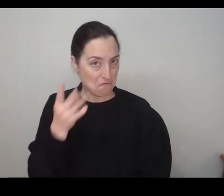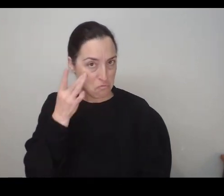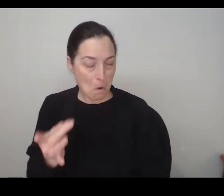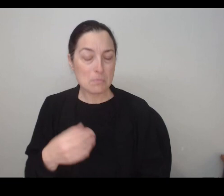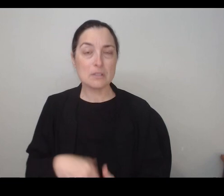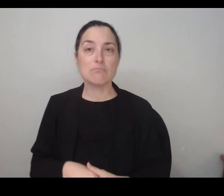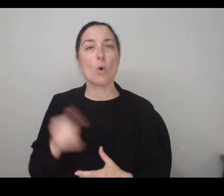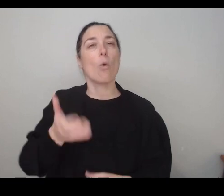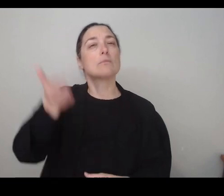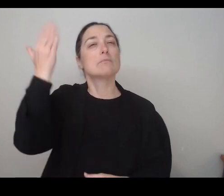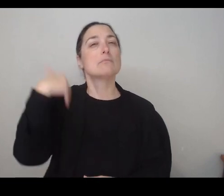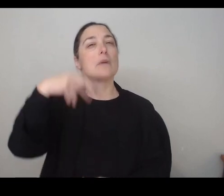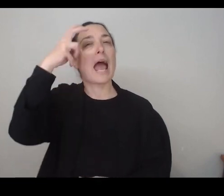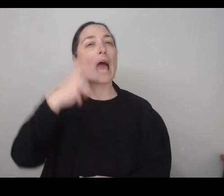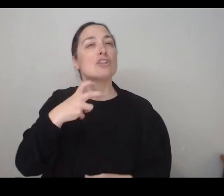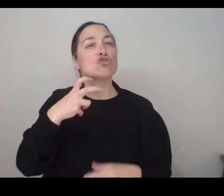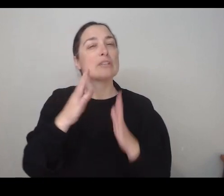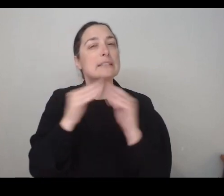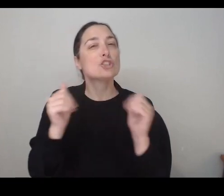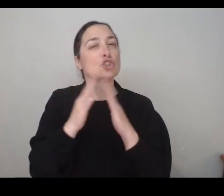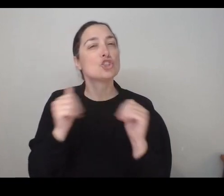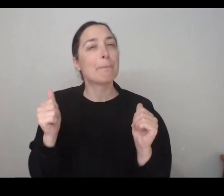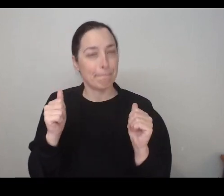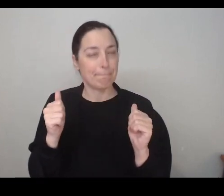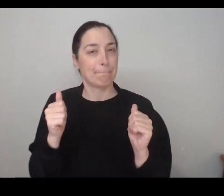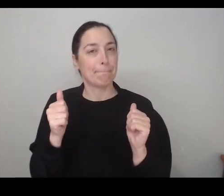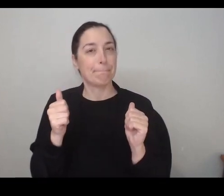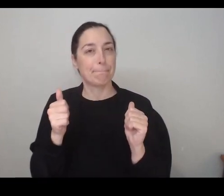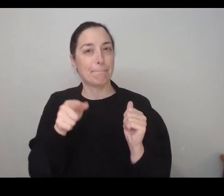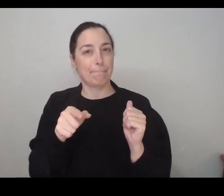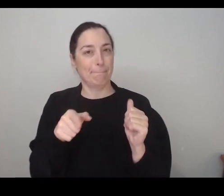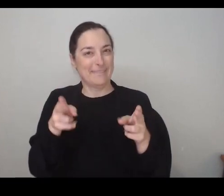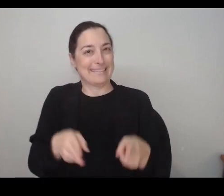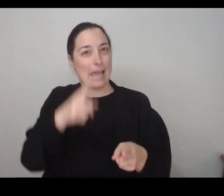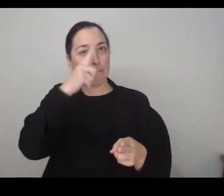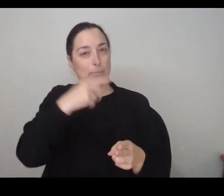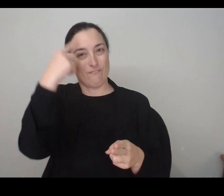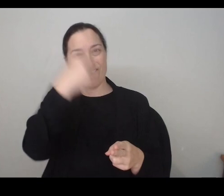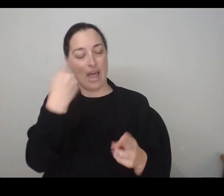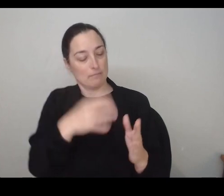the faces of the dead people. So it's exactly the same format,